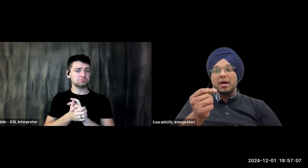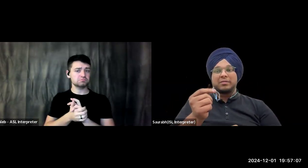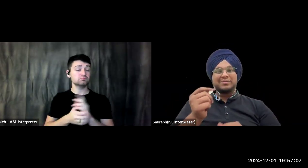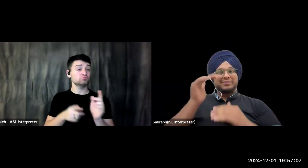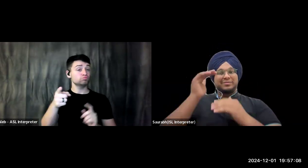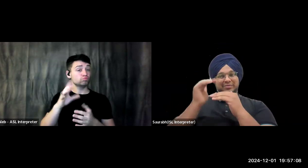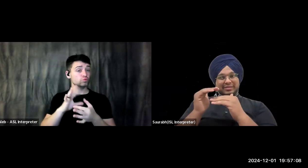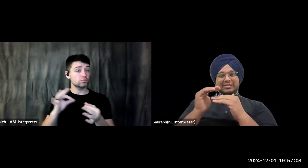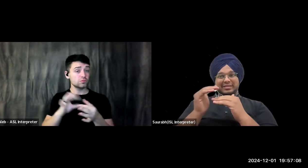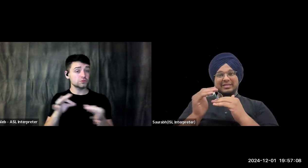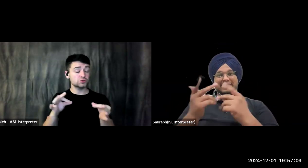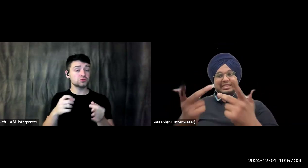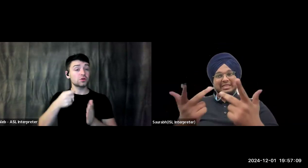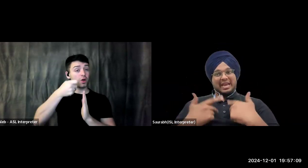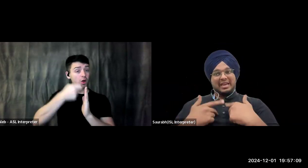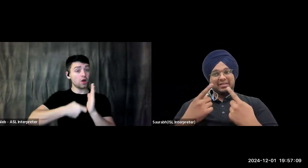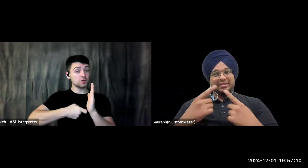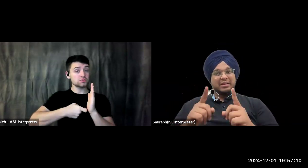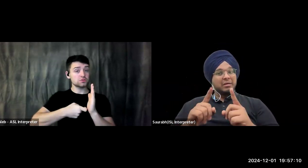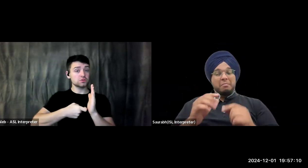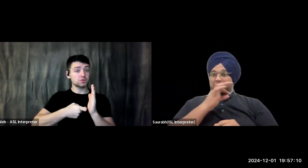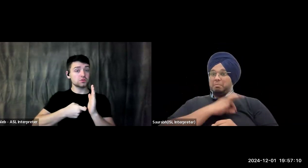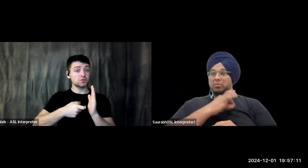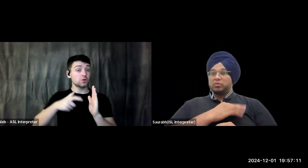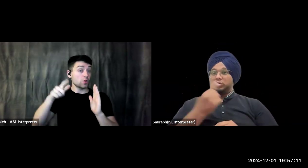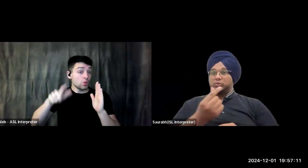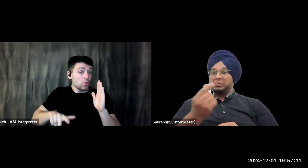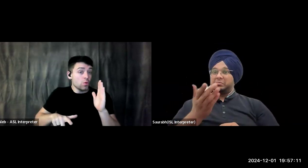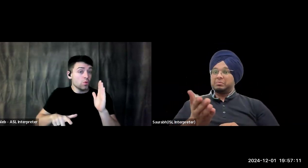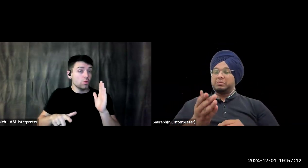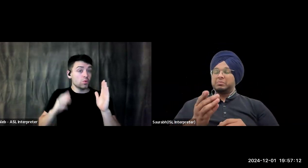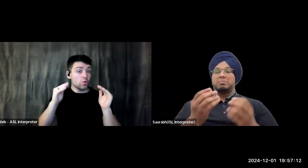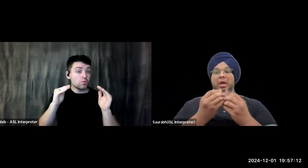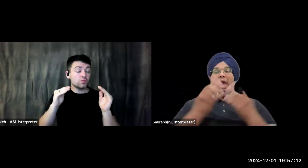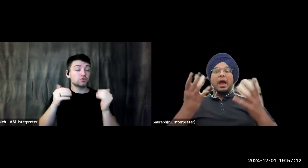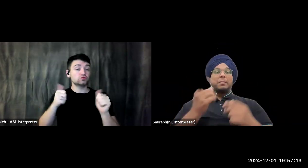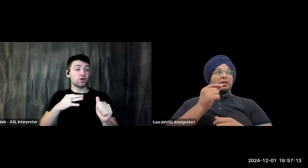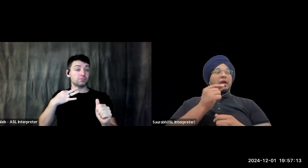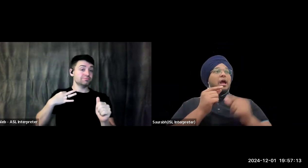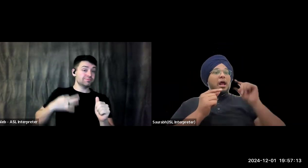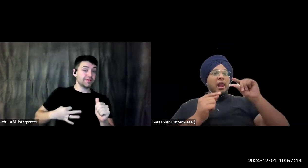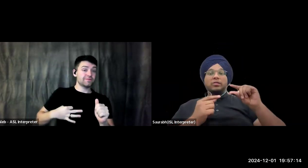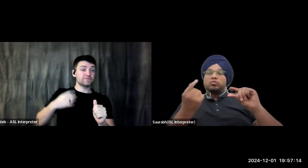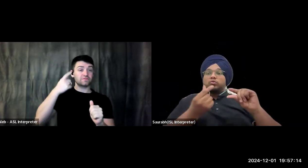is very beneficial for a lot of other countries.